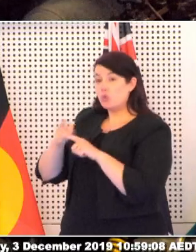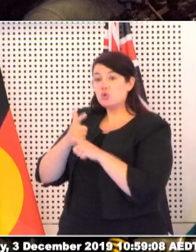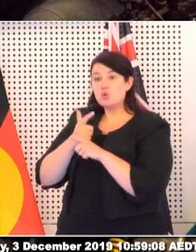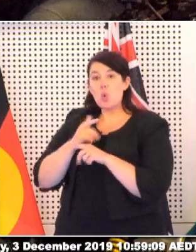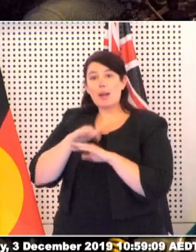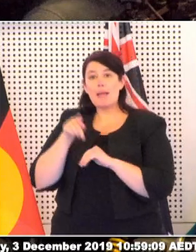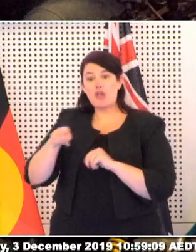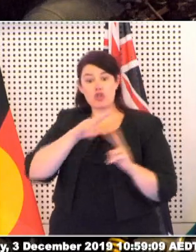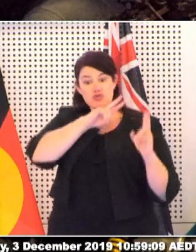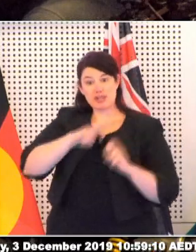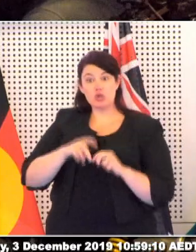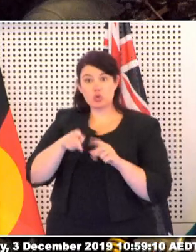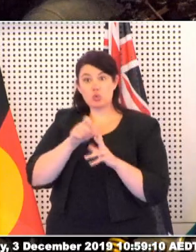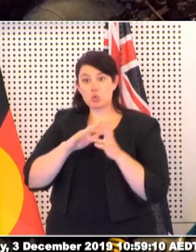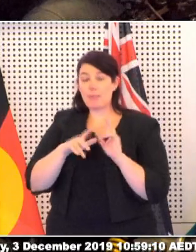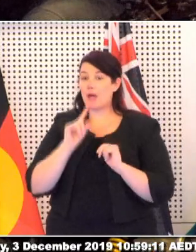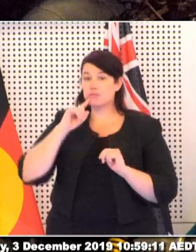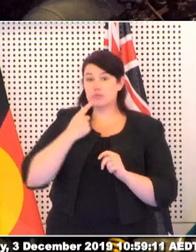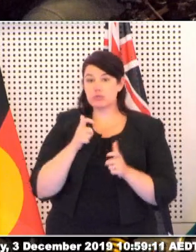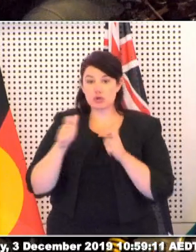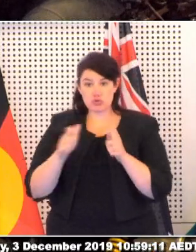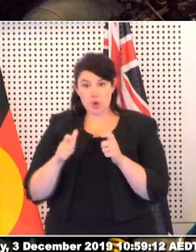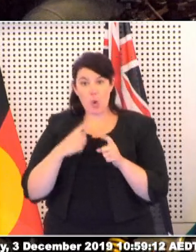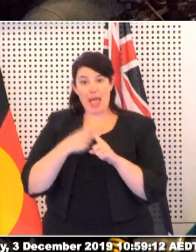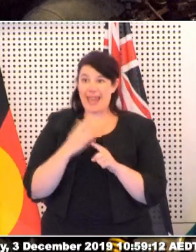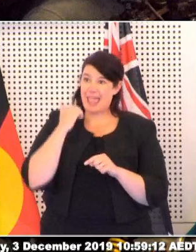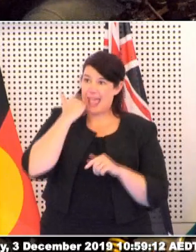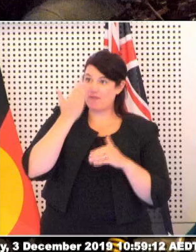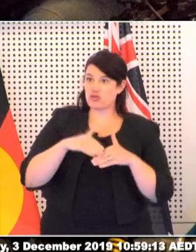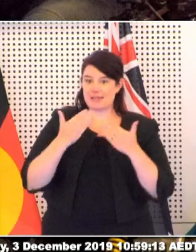and the everyday practice and regulation of disability group homes.